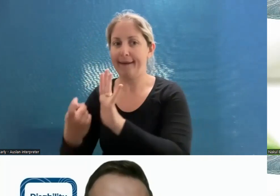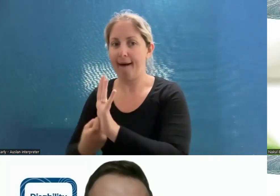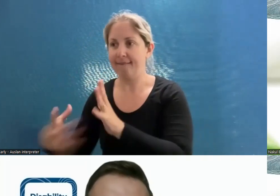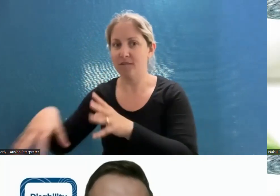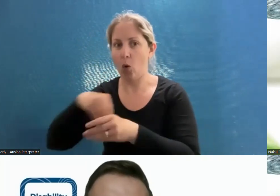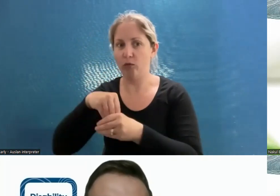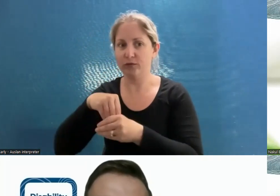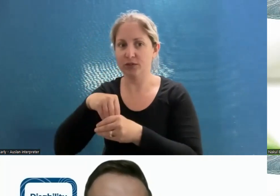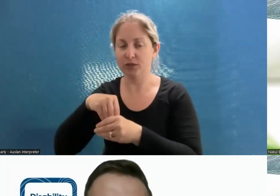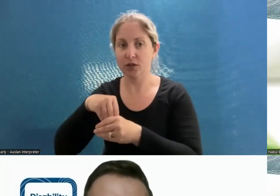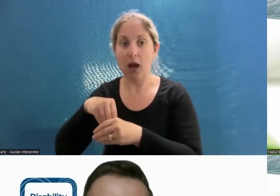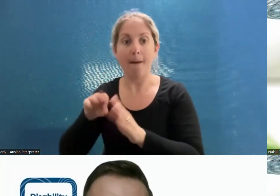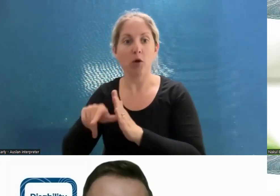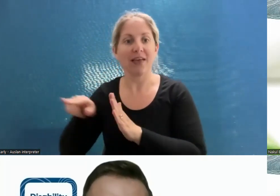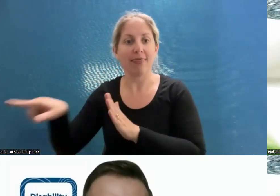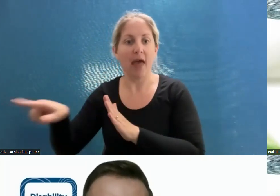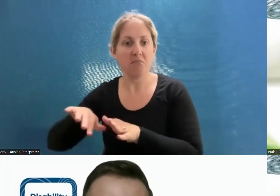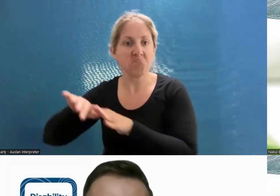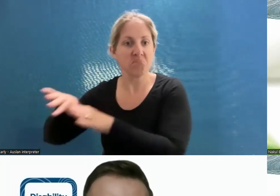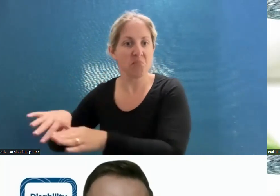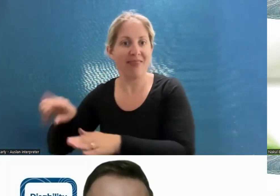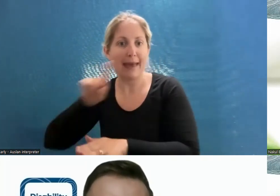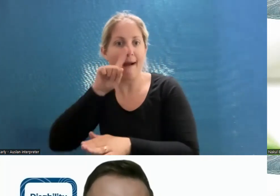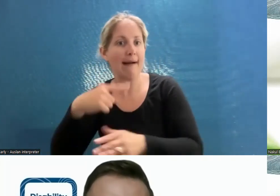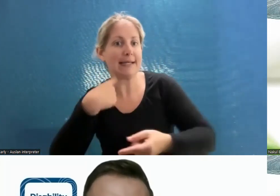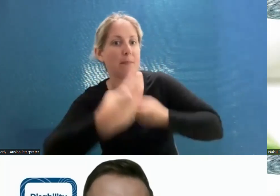uncertainty about what the state of the law is.